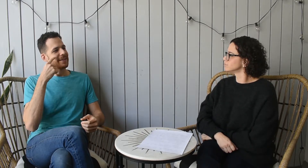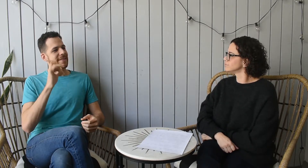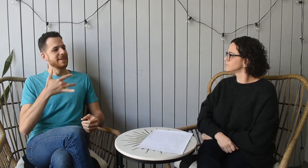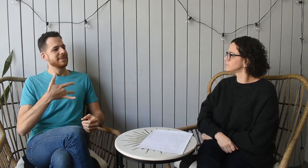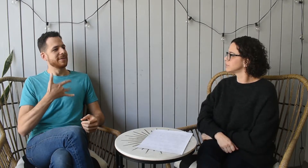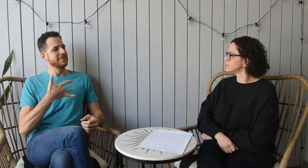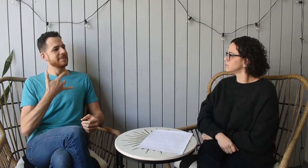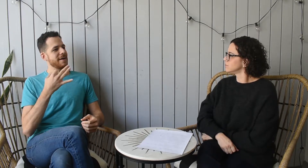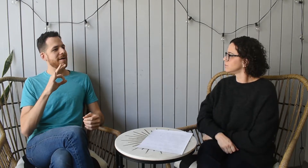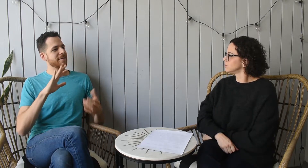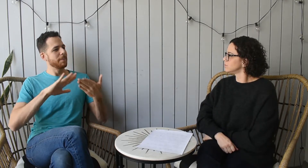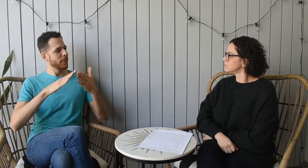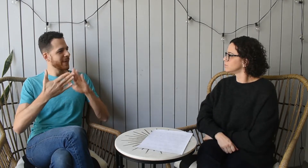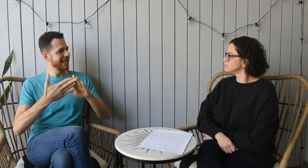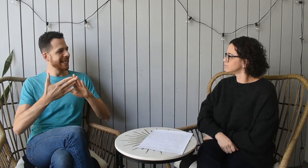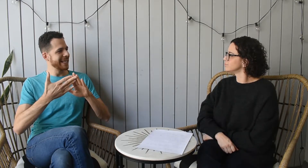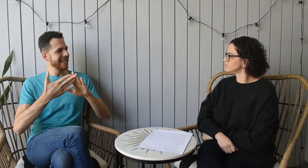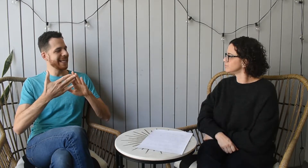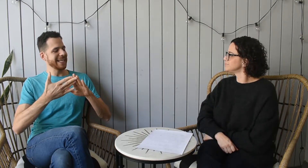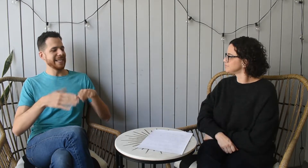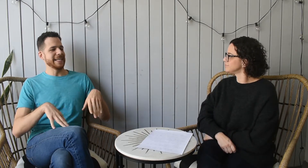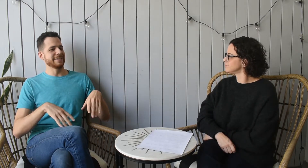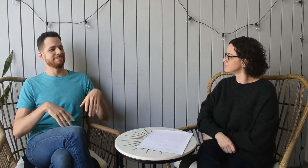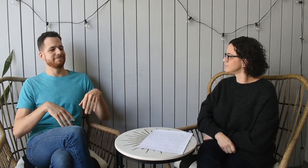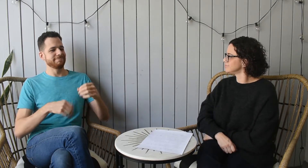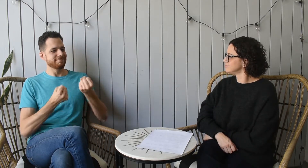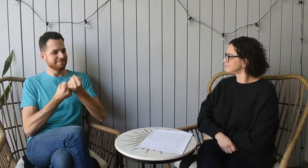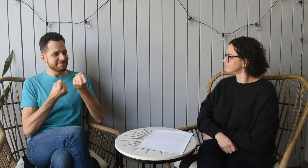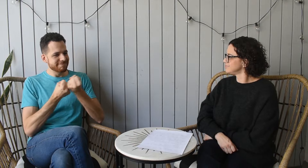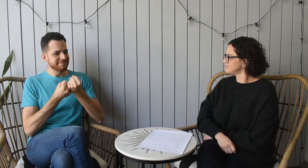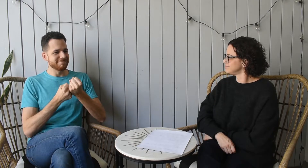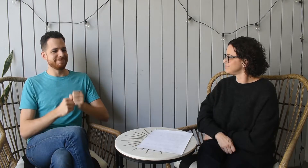I think it's the sense of community. The support.